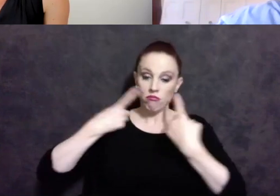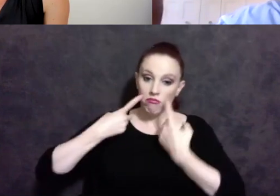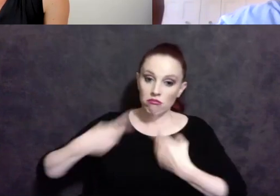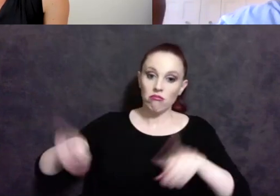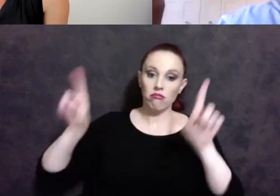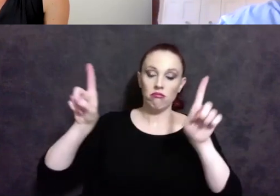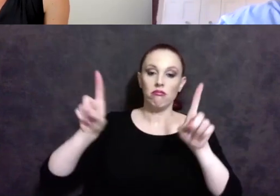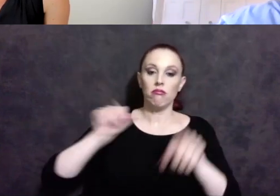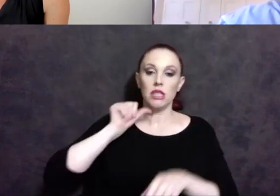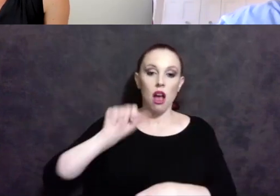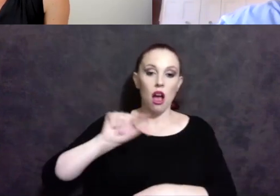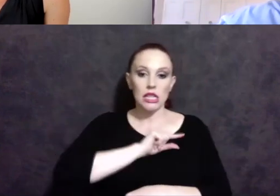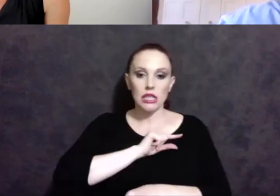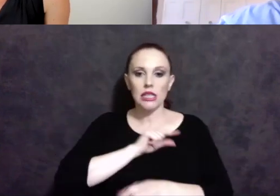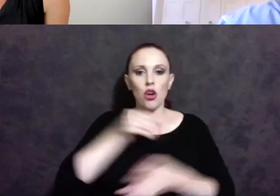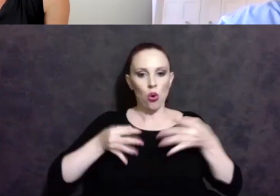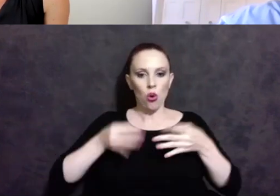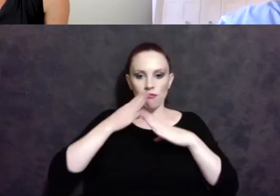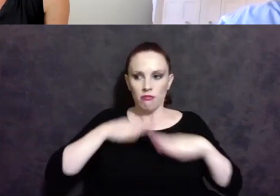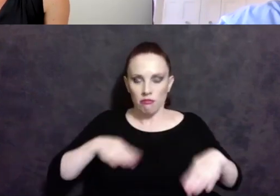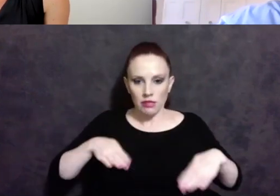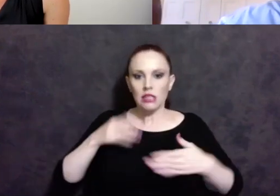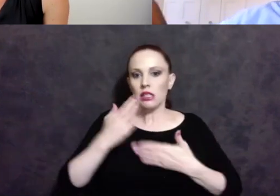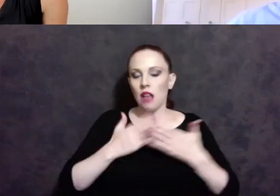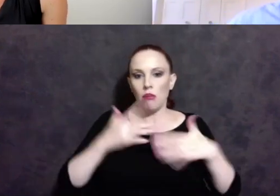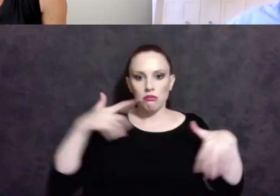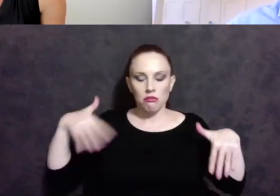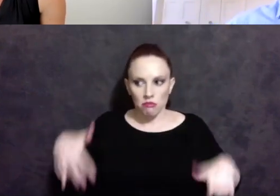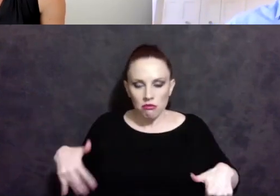was like absolutely silent, some people were stunned by the verdict and the students at